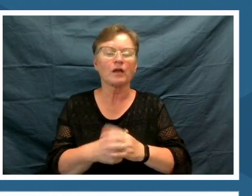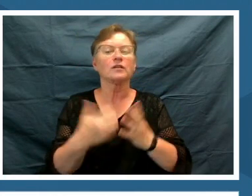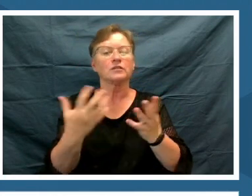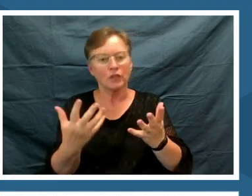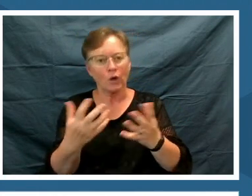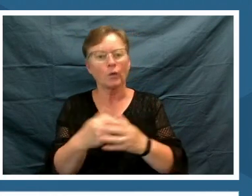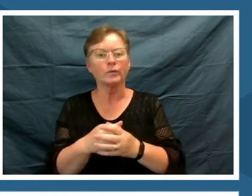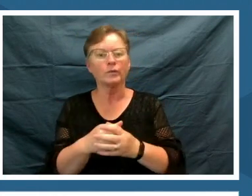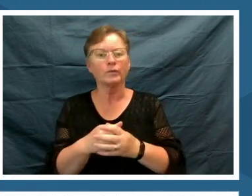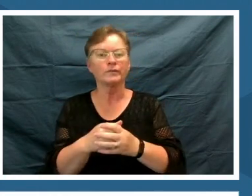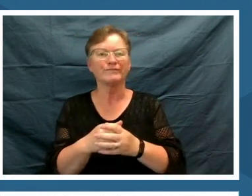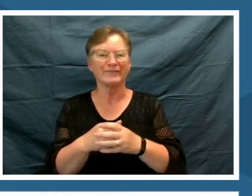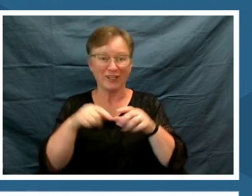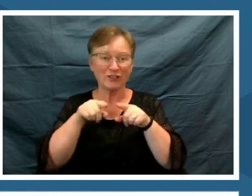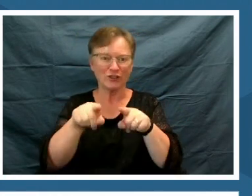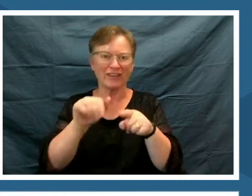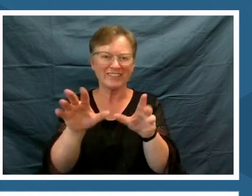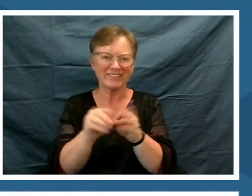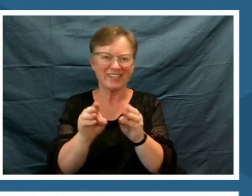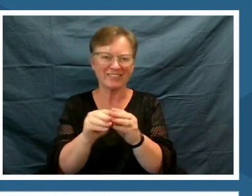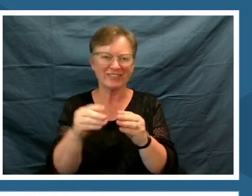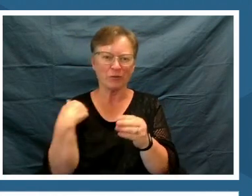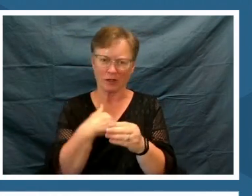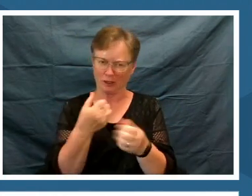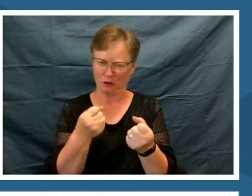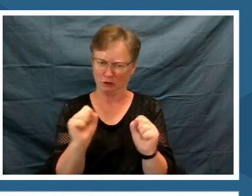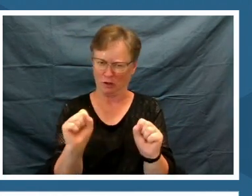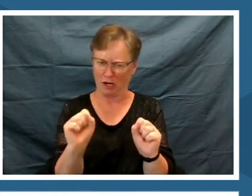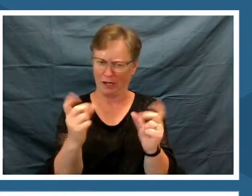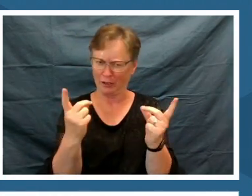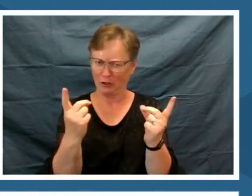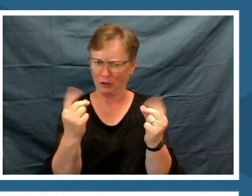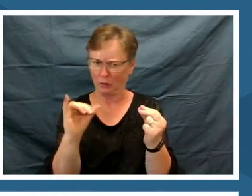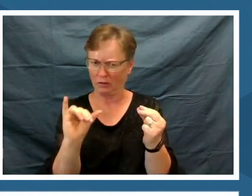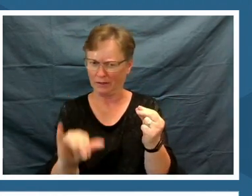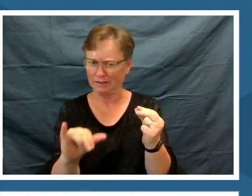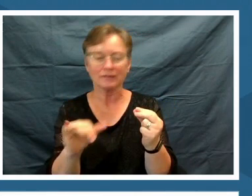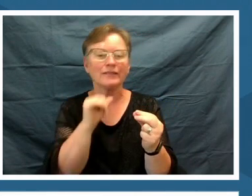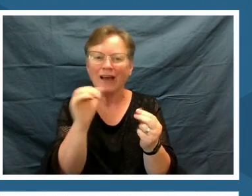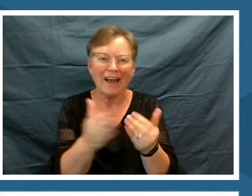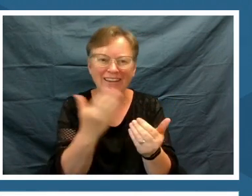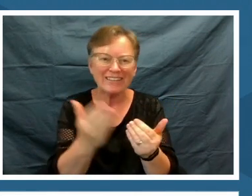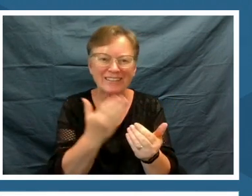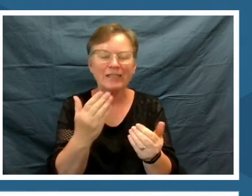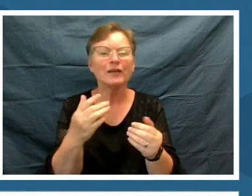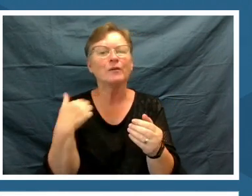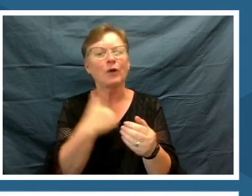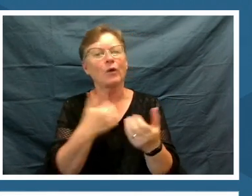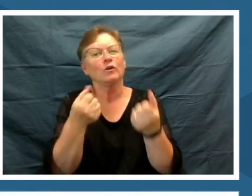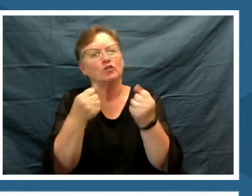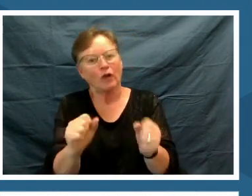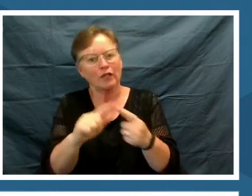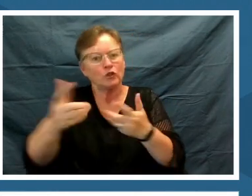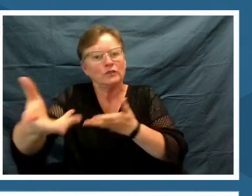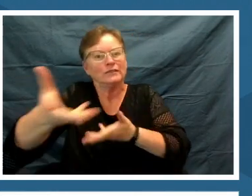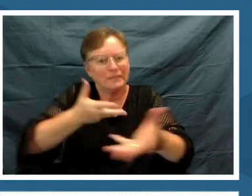try to do this it's not going to be easy but we're going to engage in interactive